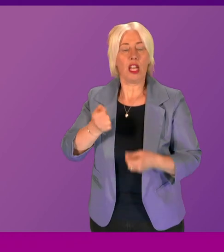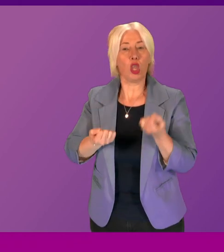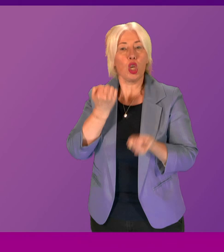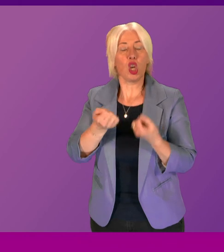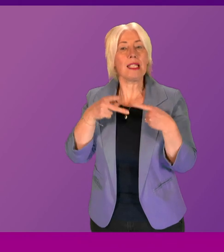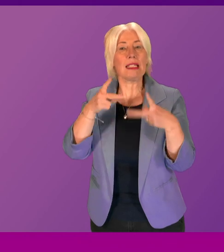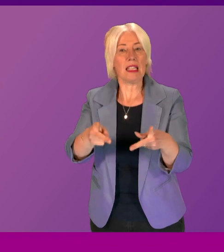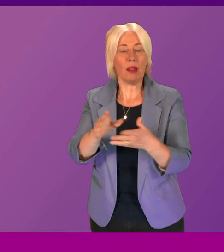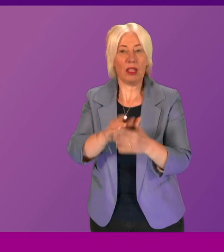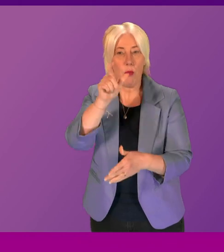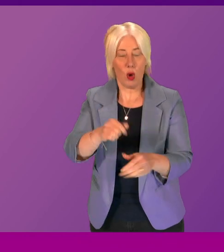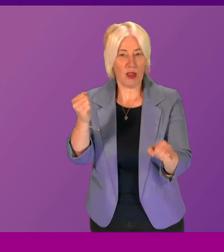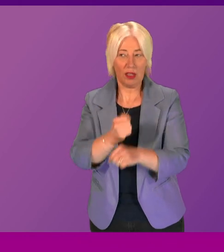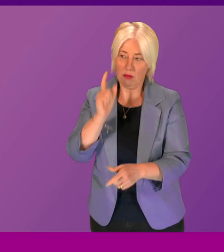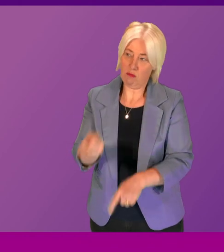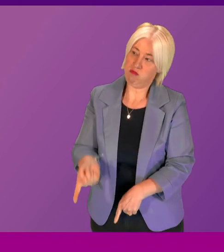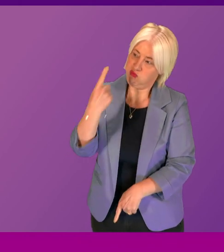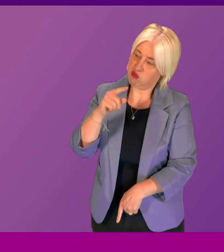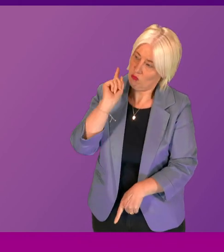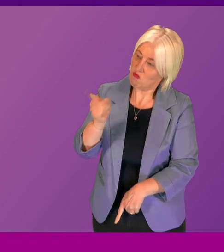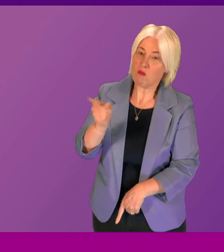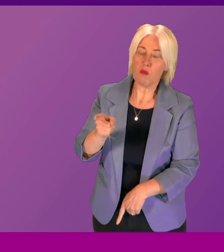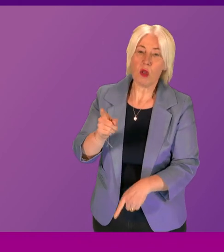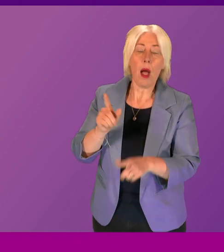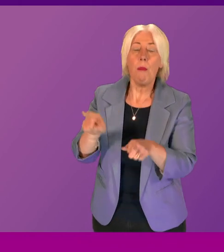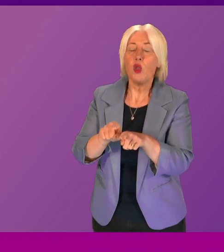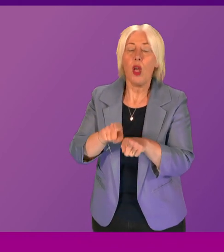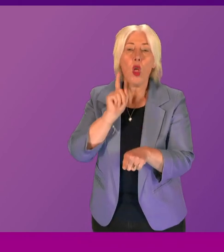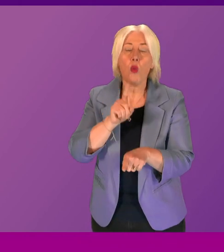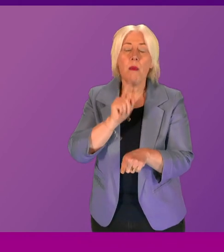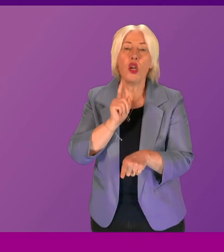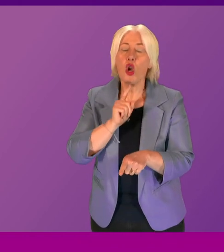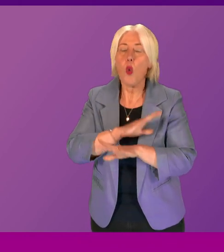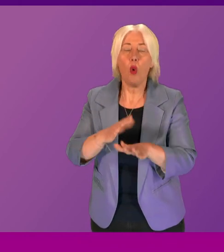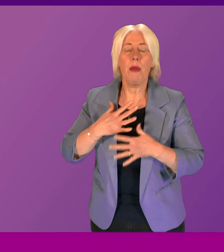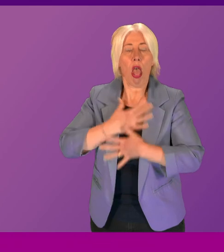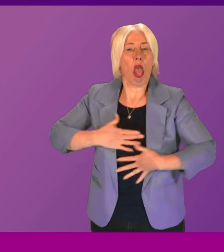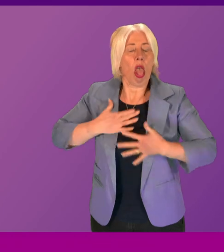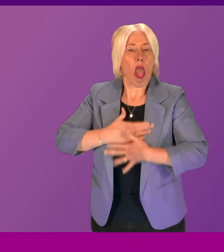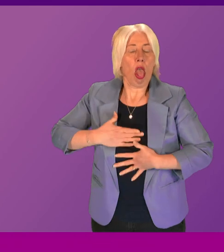perpetrators to account and, crucially, will not retraumatise women who have suffered such abuse.